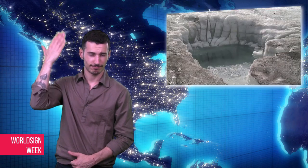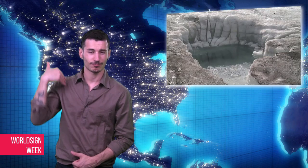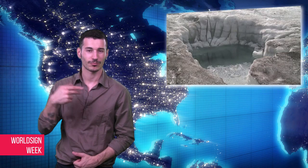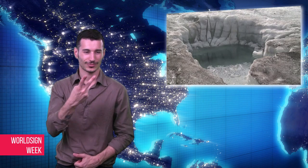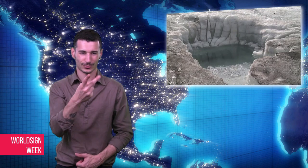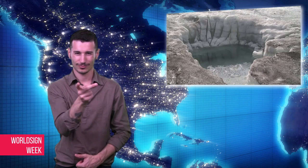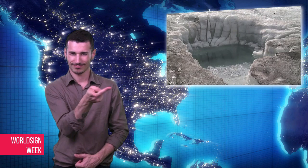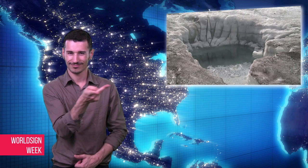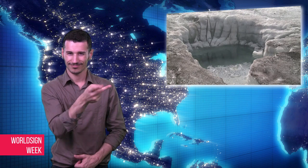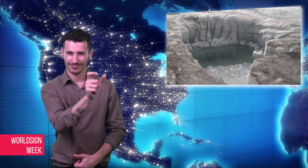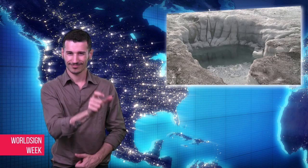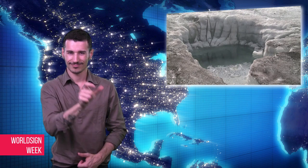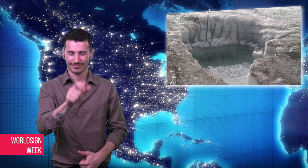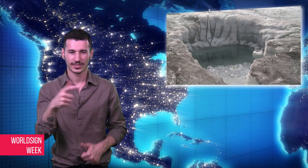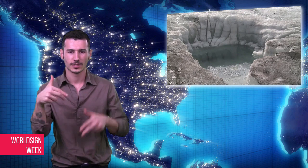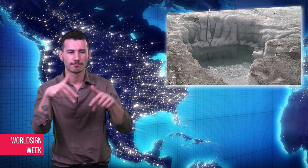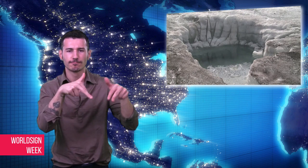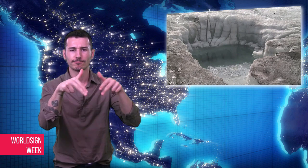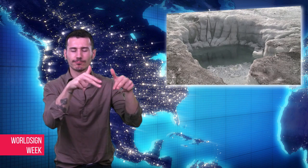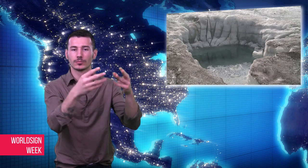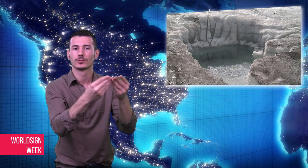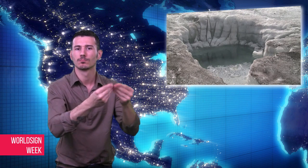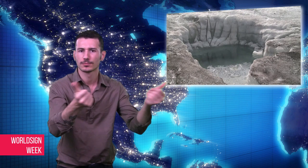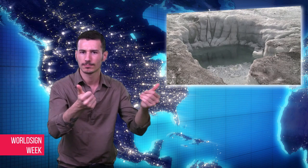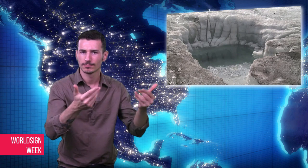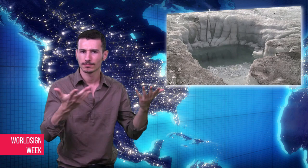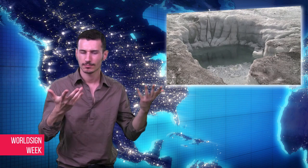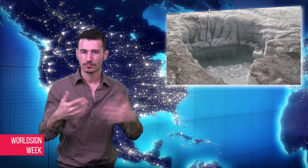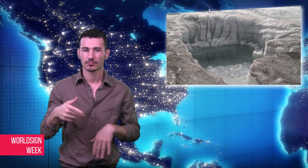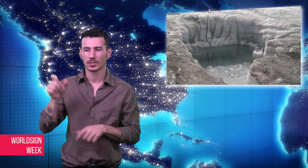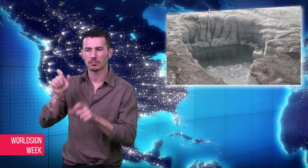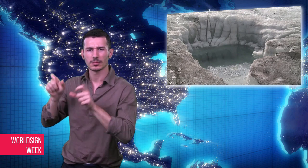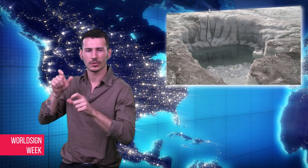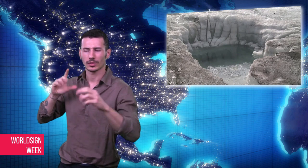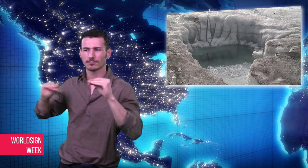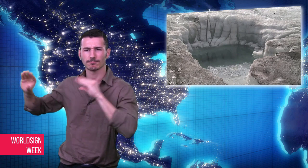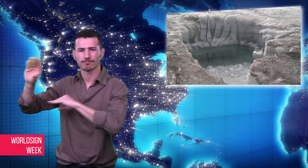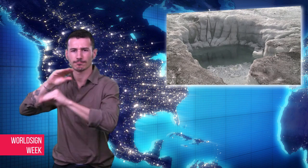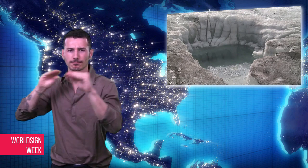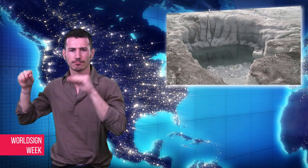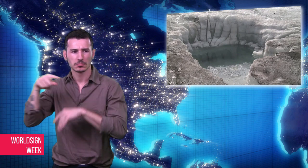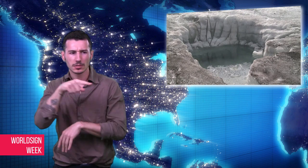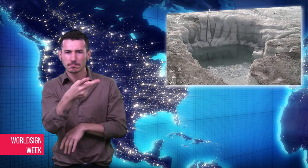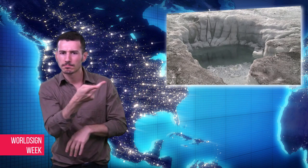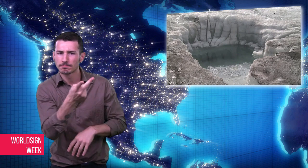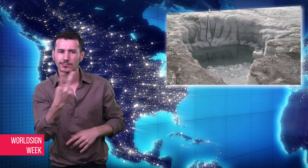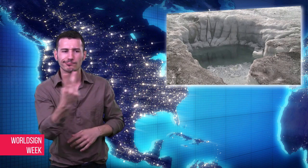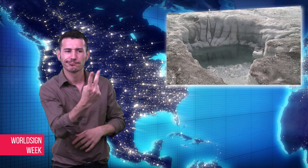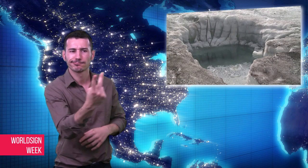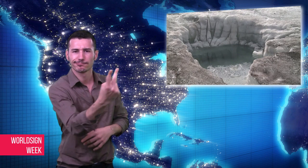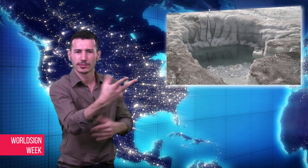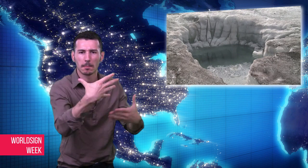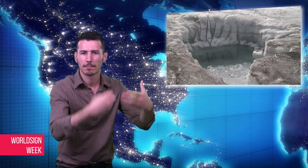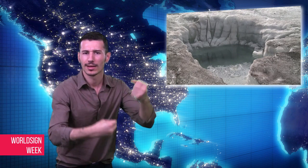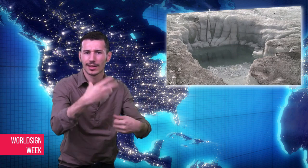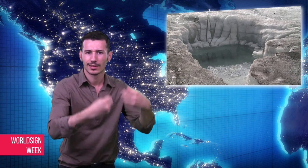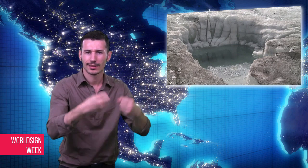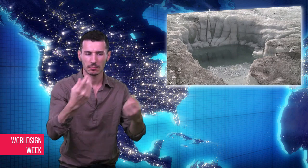The couple was reported to have gone to milk the cows when they disappeared.